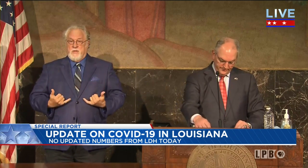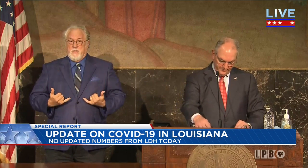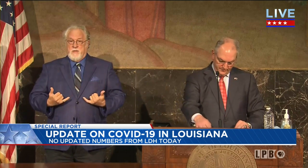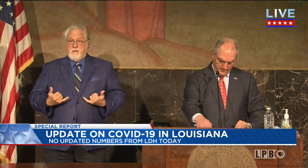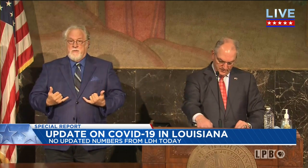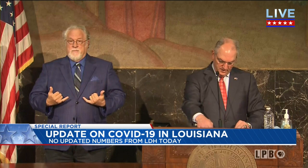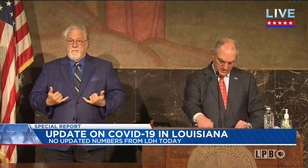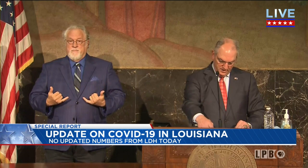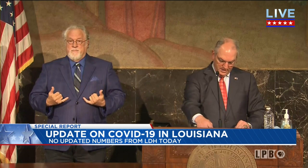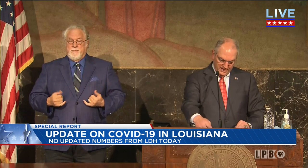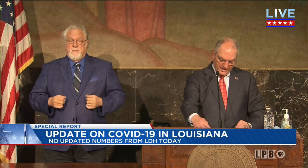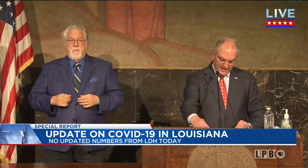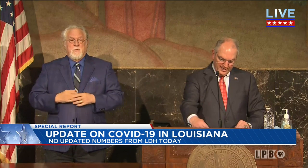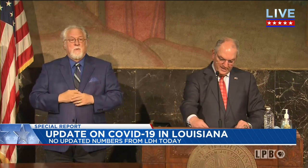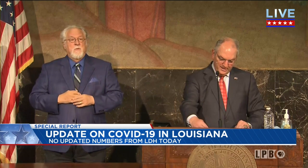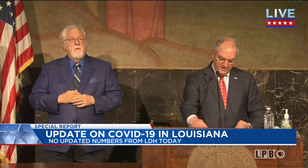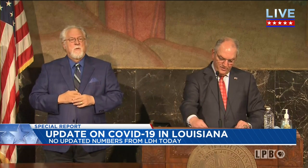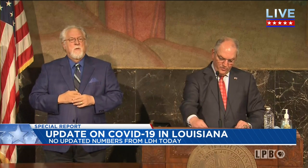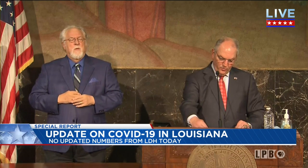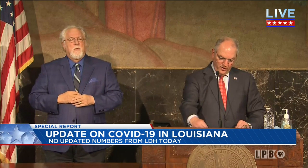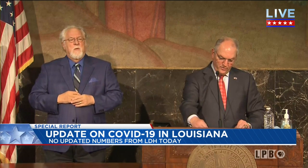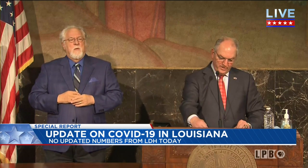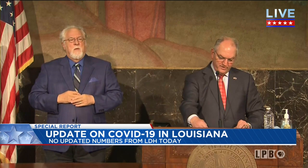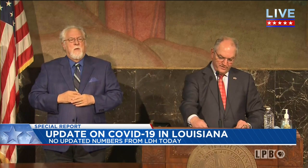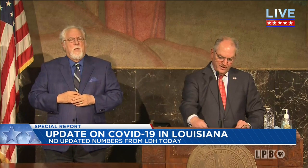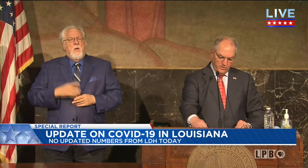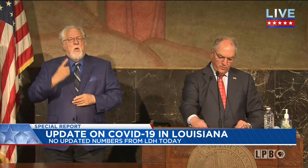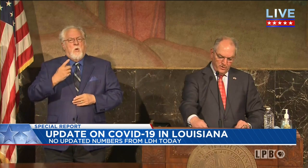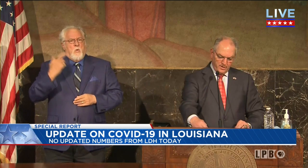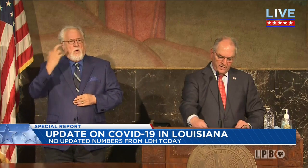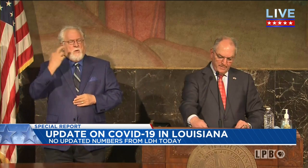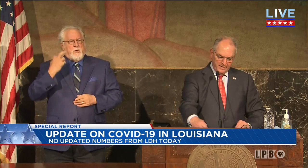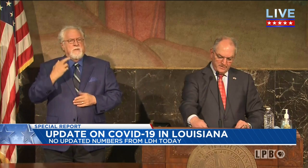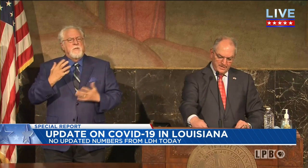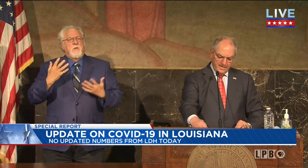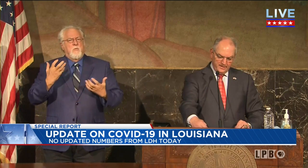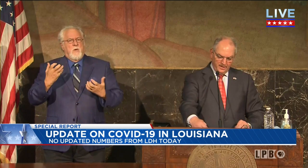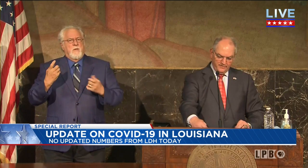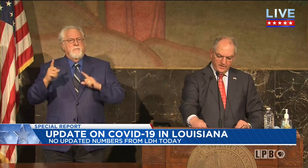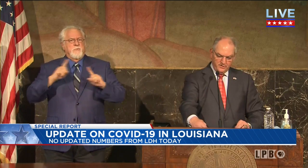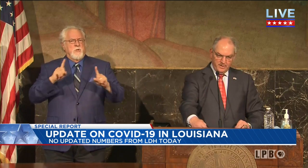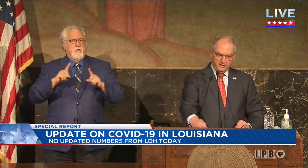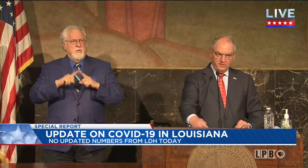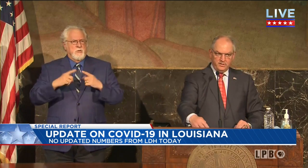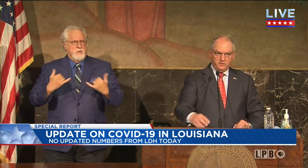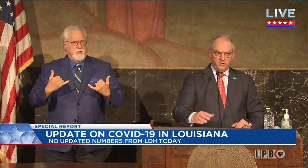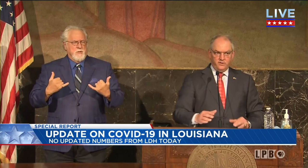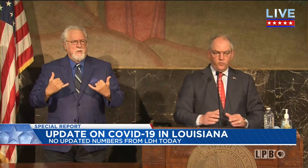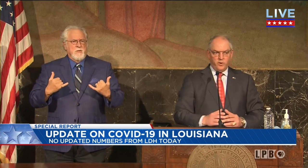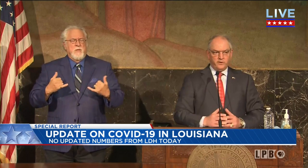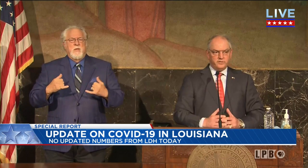THINGS LATER THIS YEAR IS DOING WHAT WE NEED TO DO TODAY.